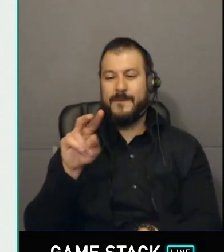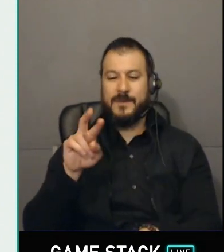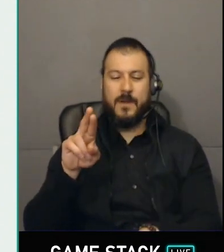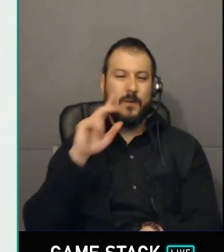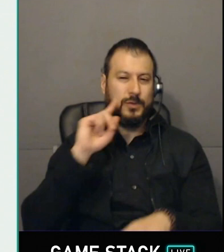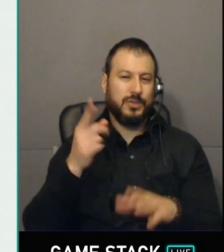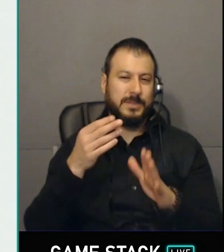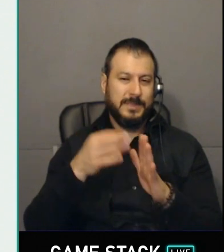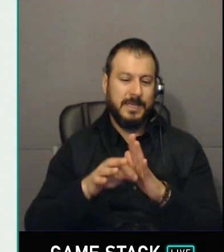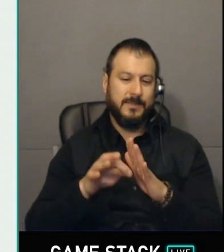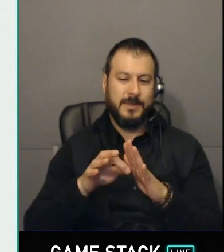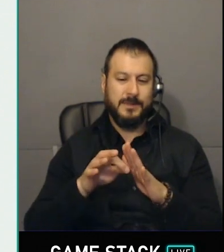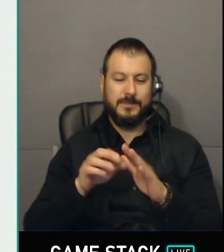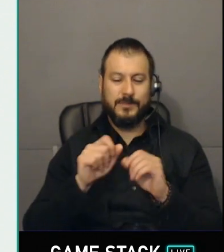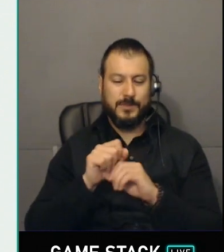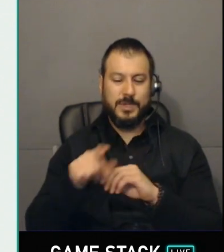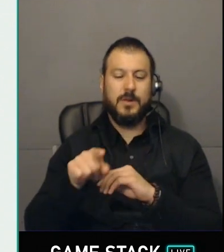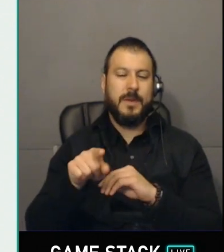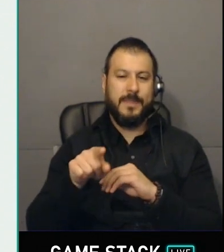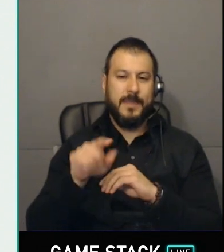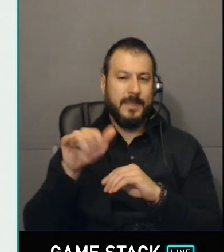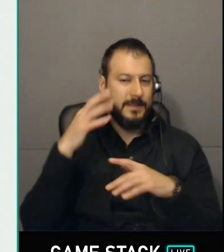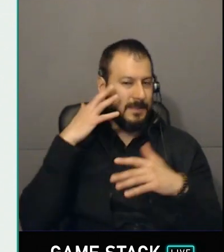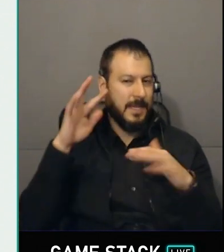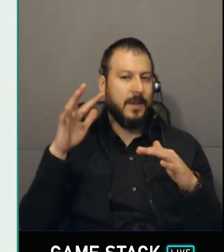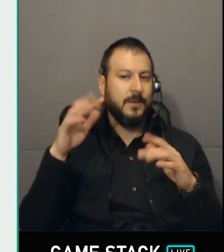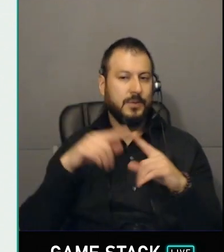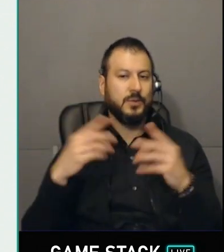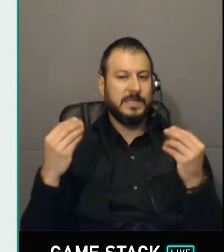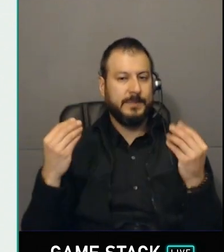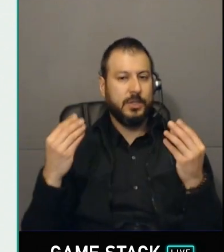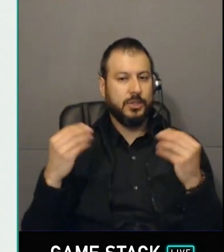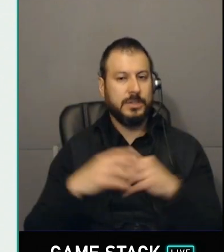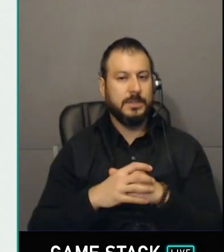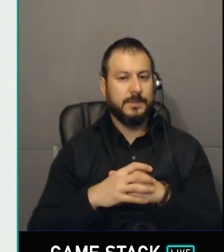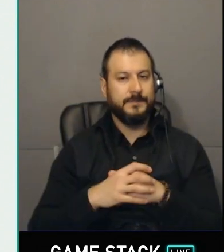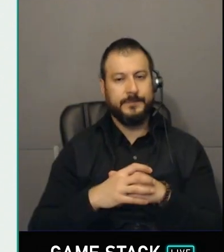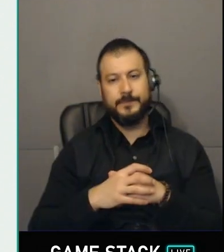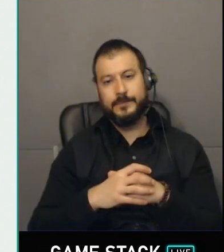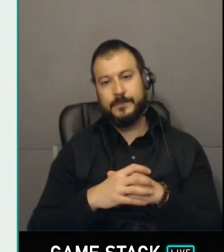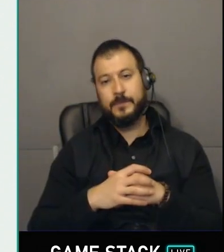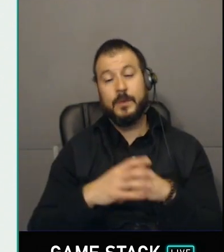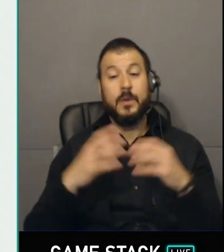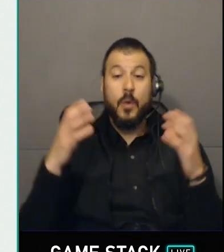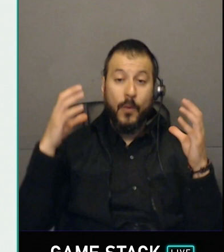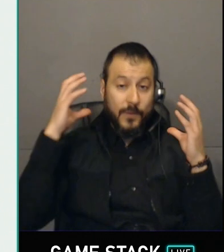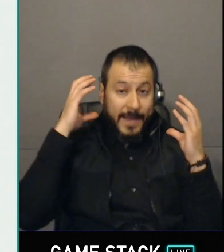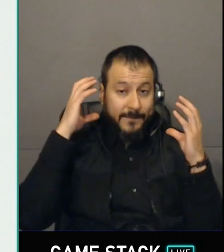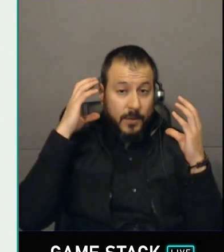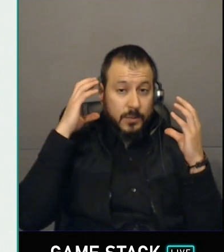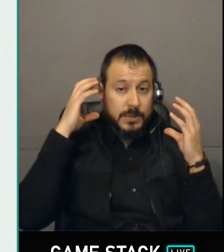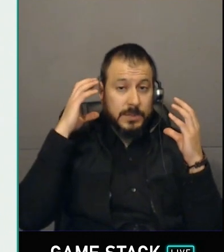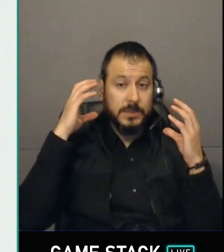just going to simply channel pan that sound to speakers, over headphones, and rendering spatially,